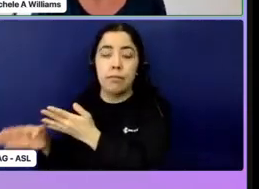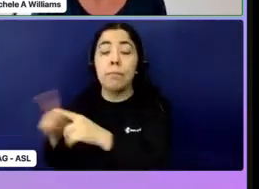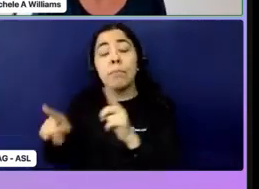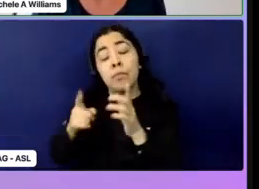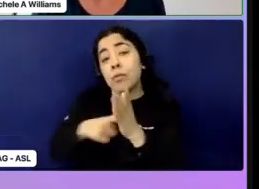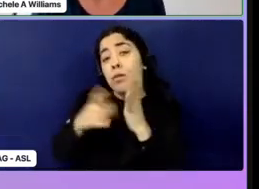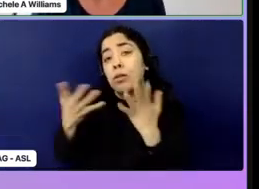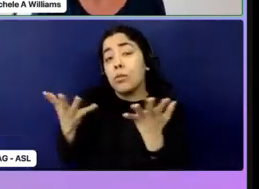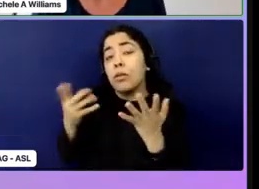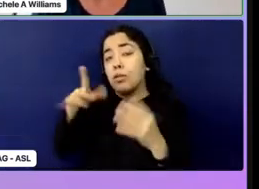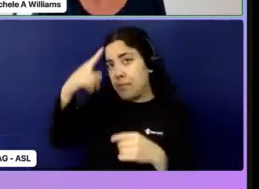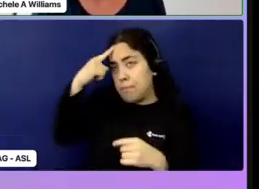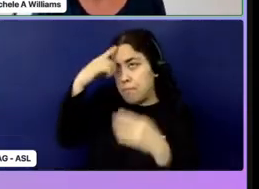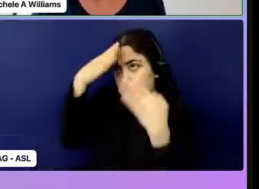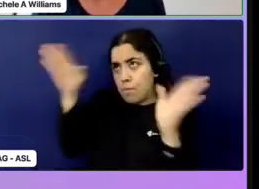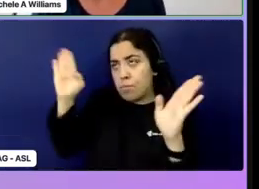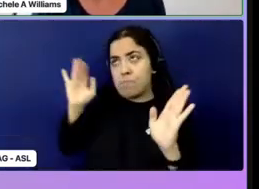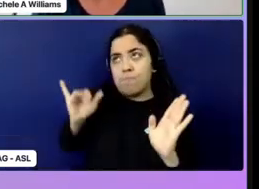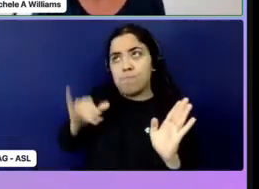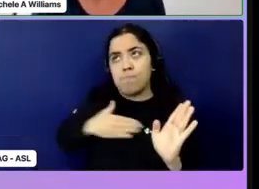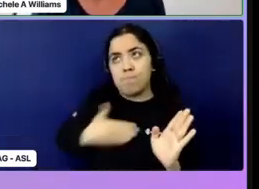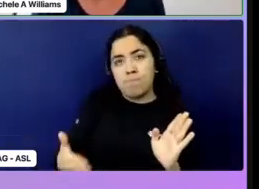other our final product methods. It does however take